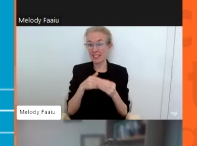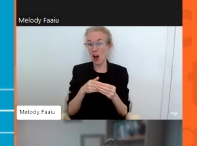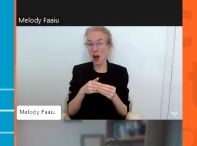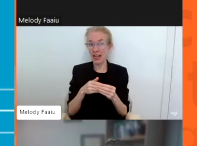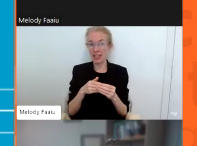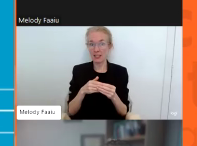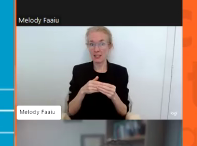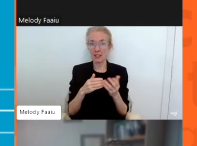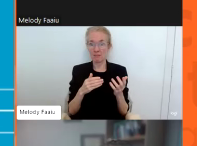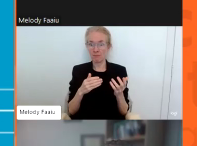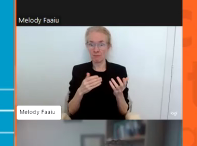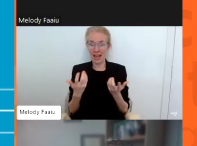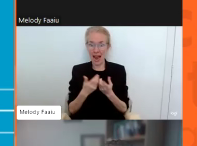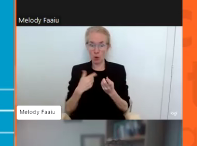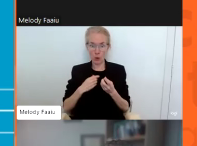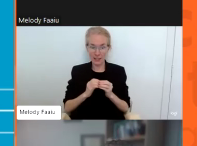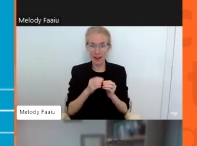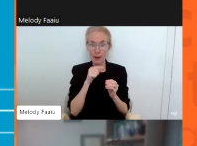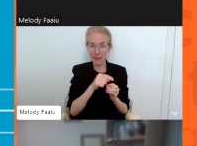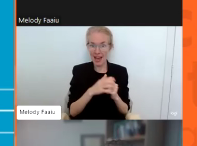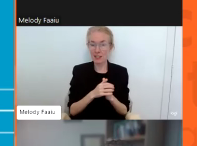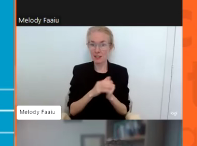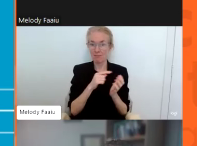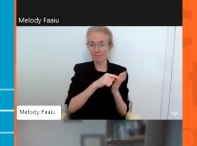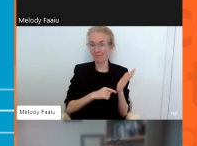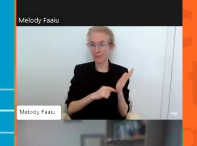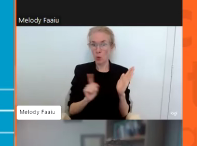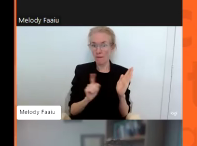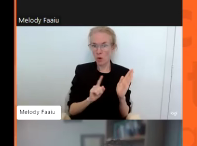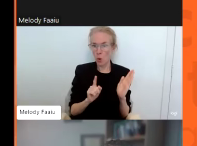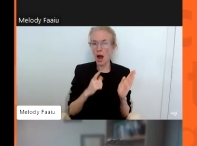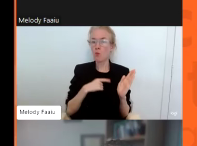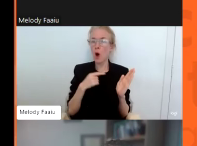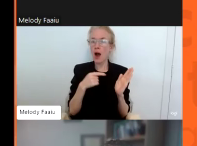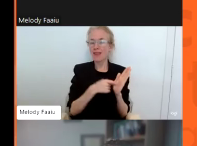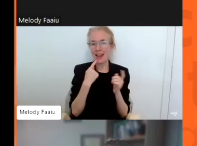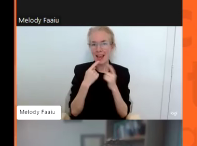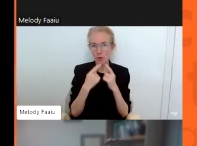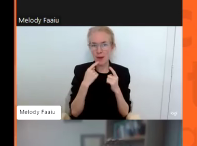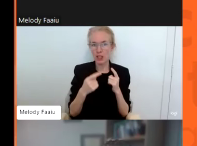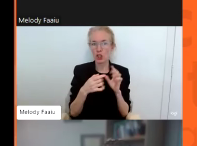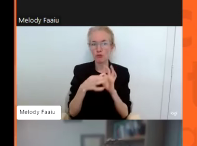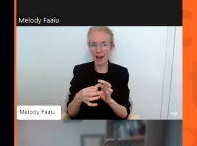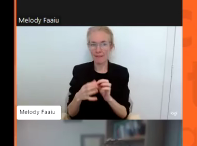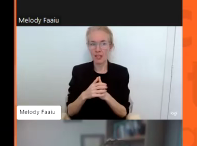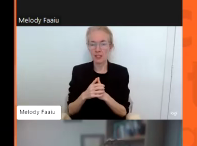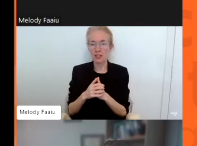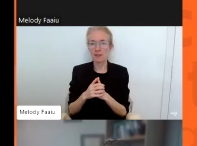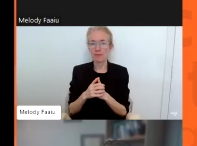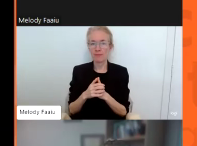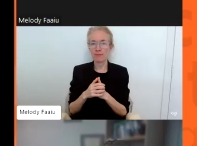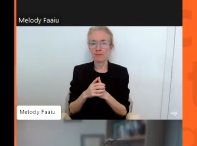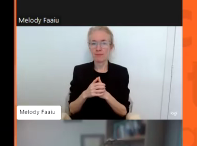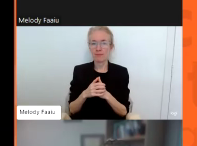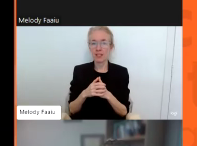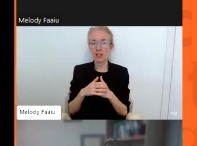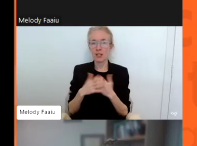today. Now if I say Kainga Ora, you might say that's the new name